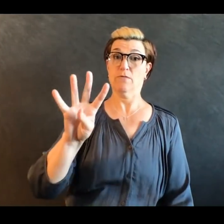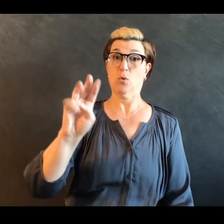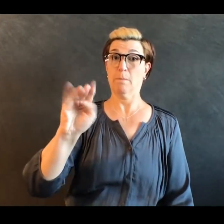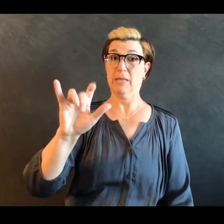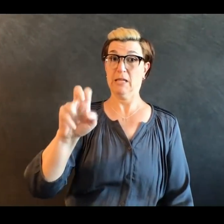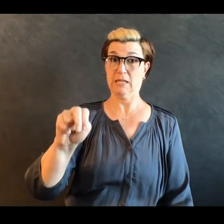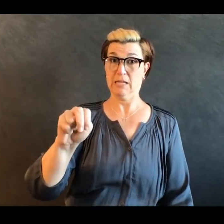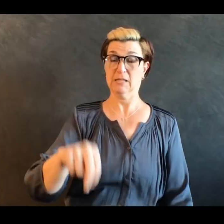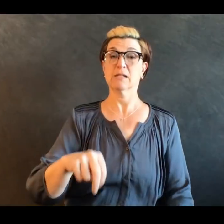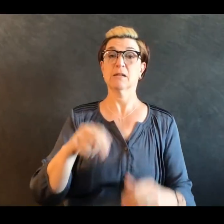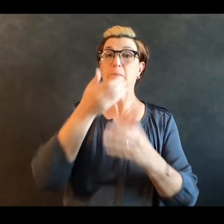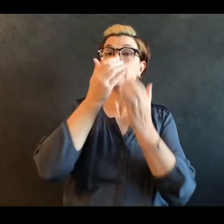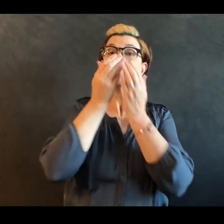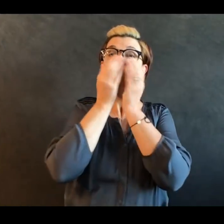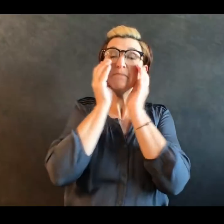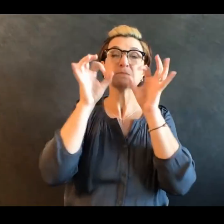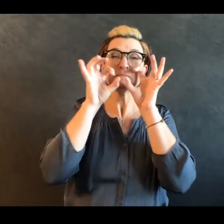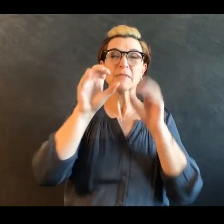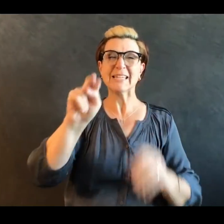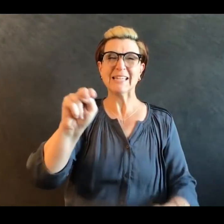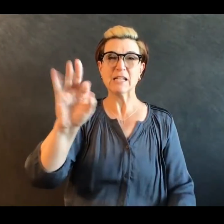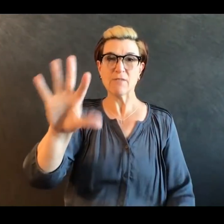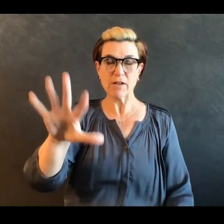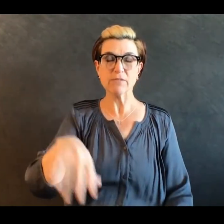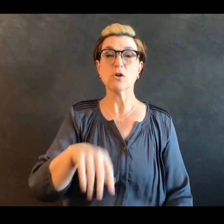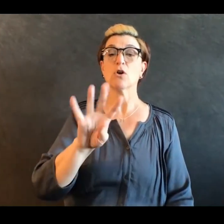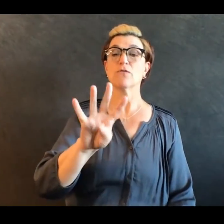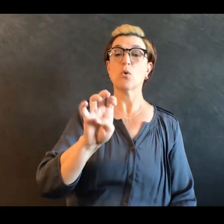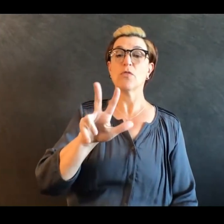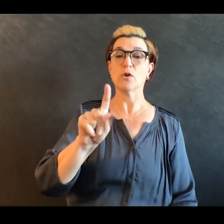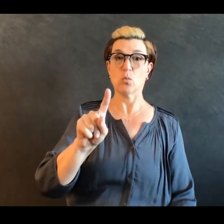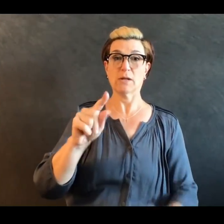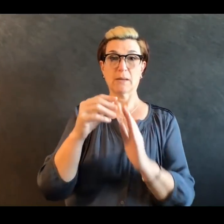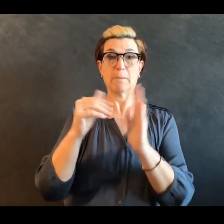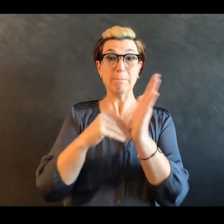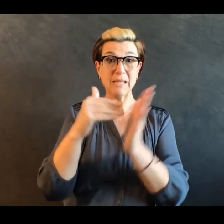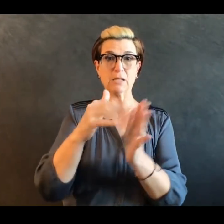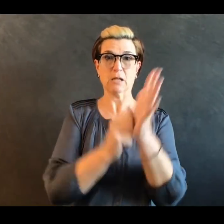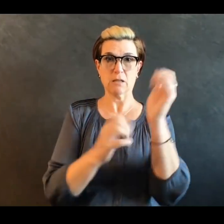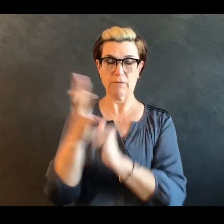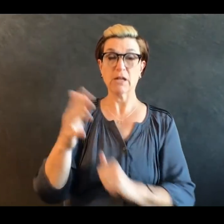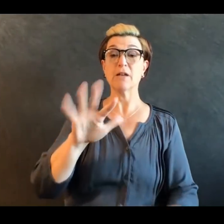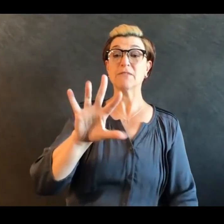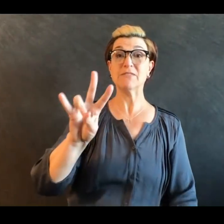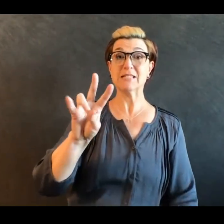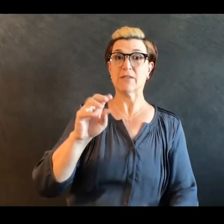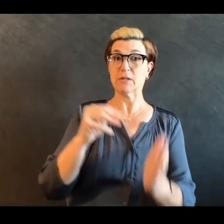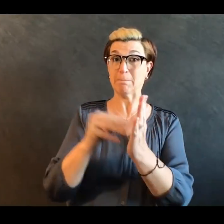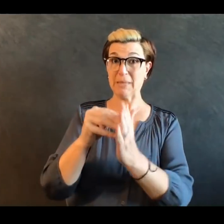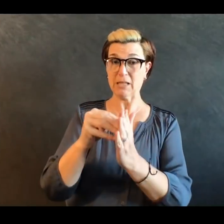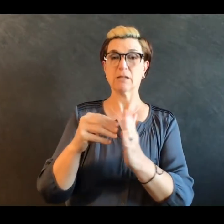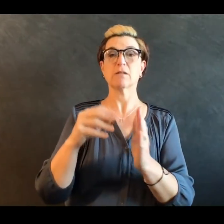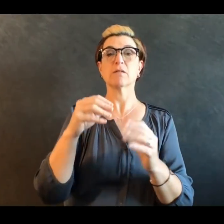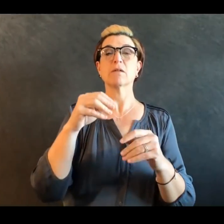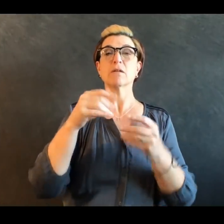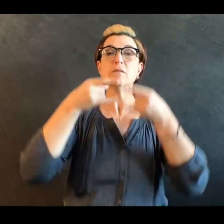masks 431 million gloves 57 million surgical masks and ten point two million